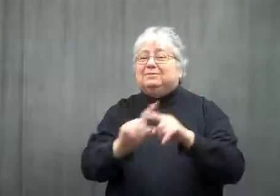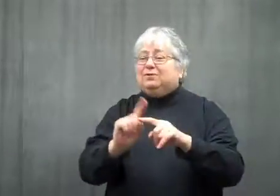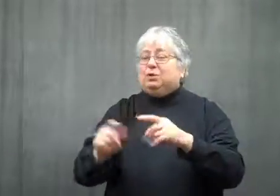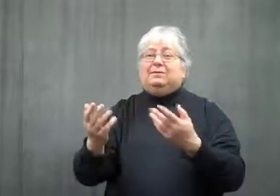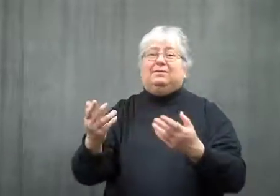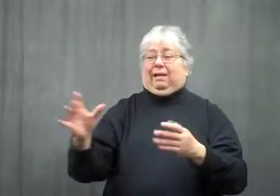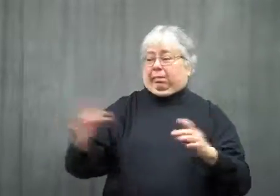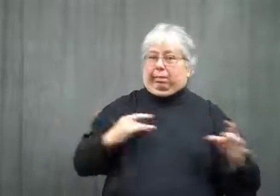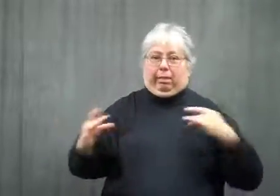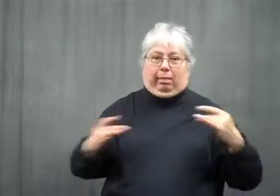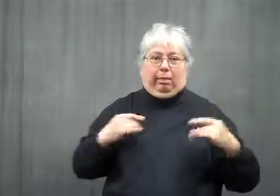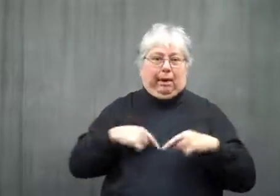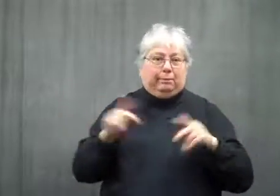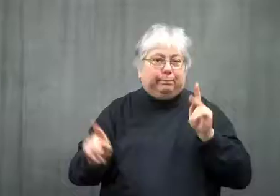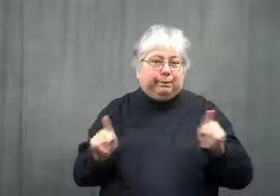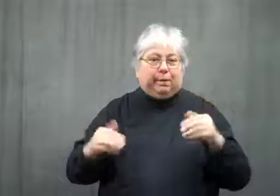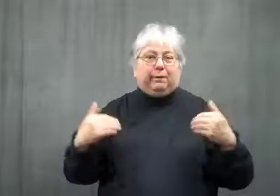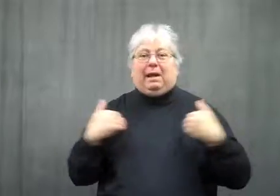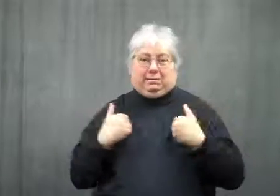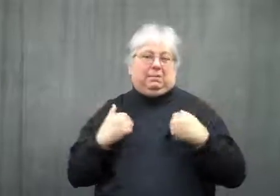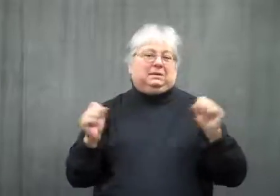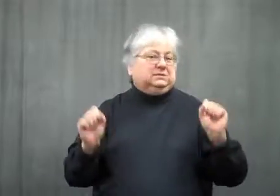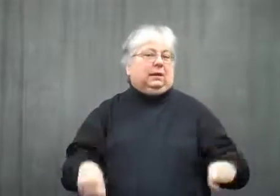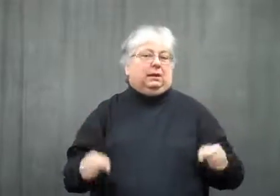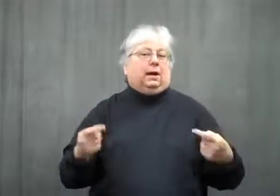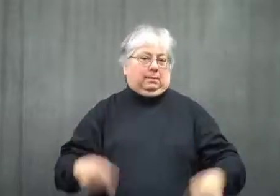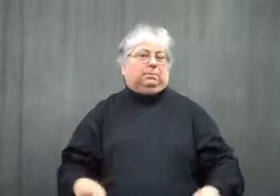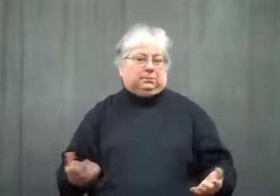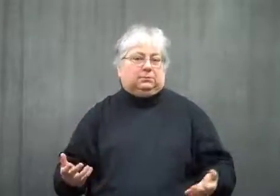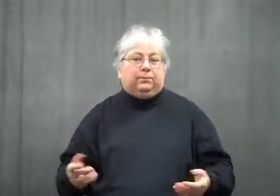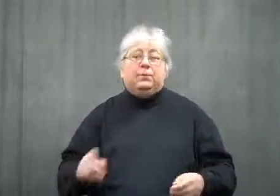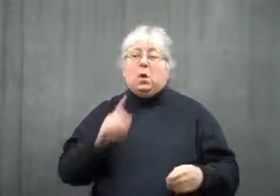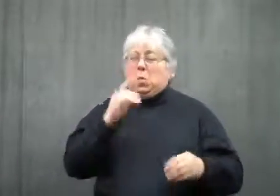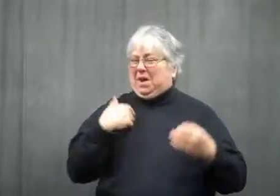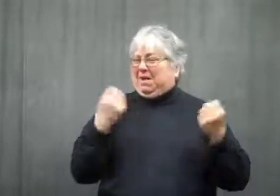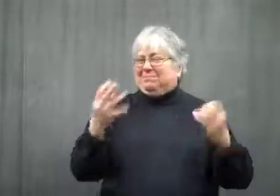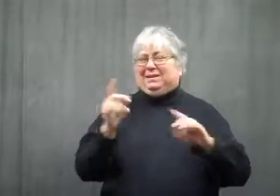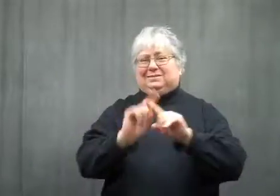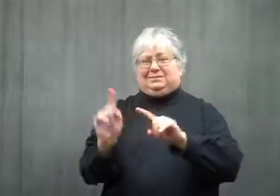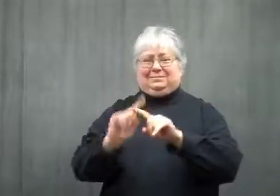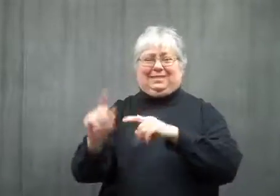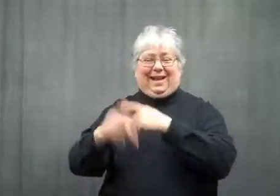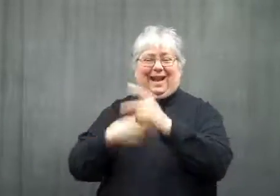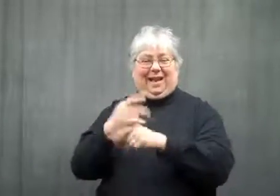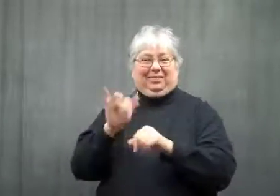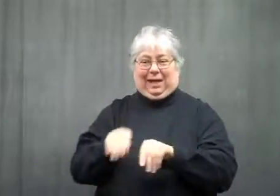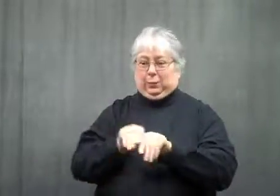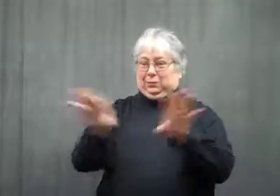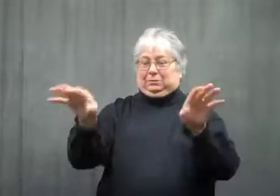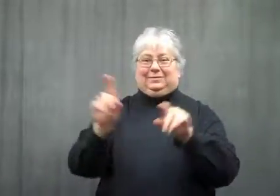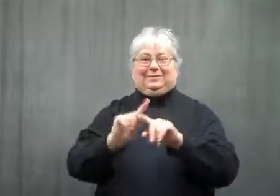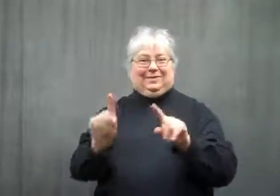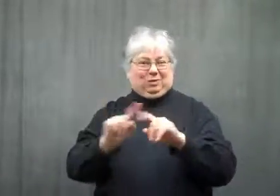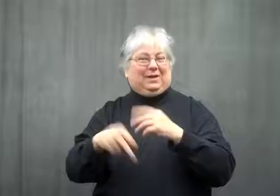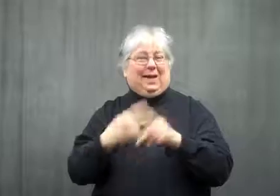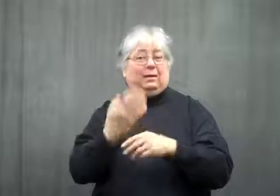It can also contaminate people and animals. There are a lot of different kinds of radiation.